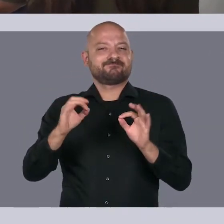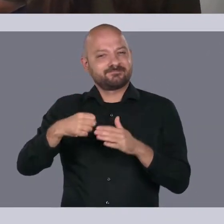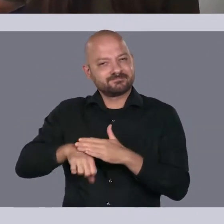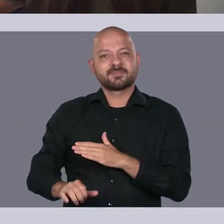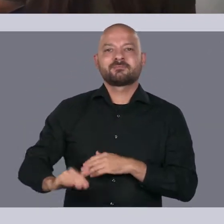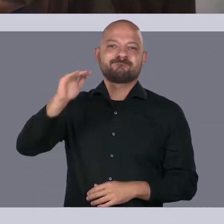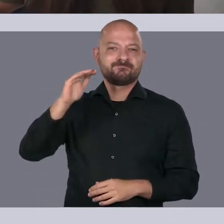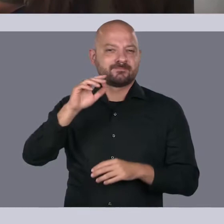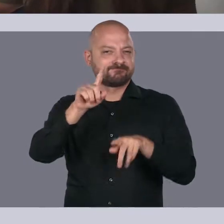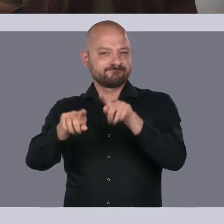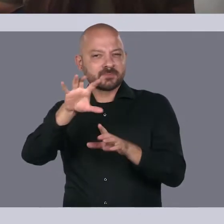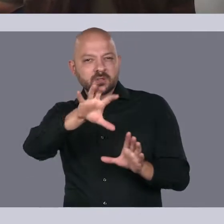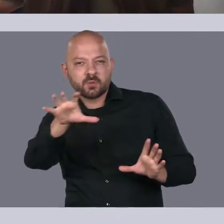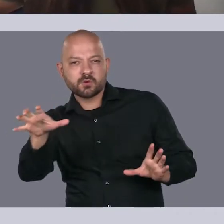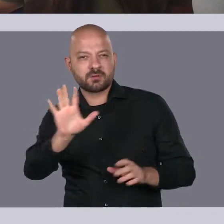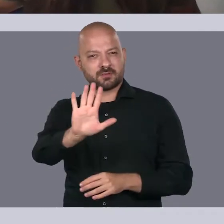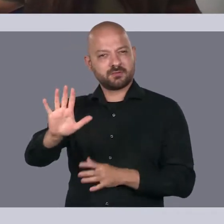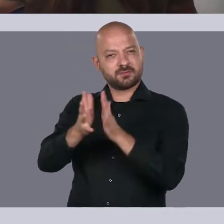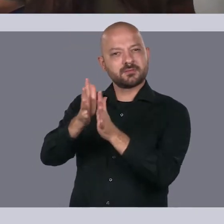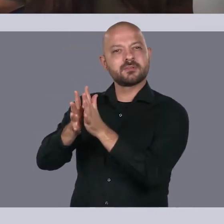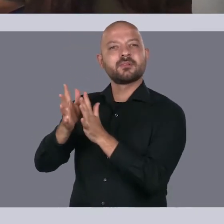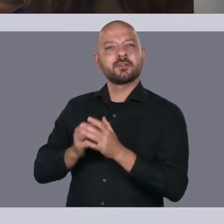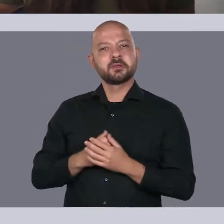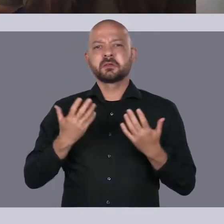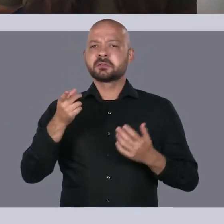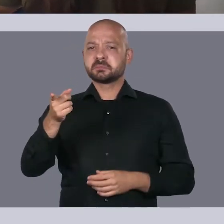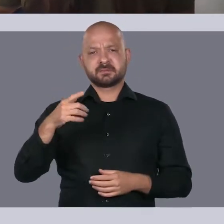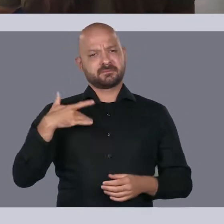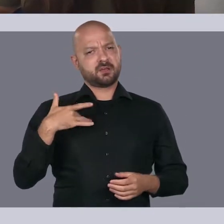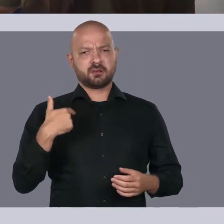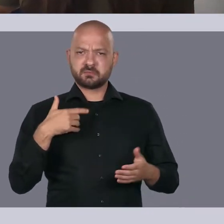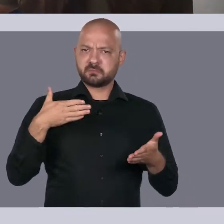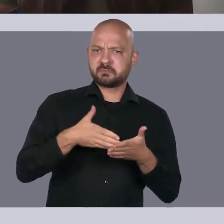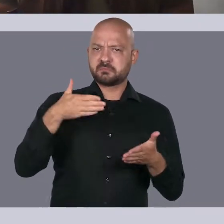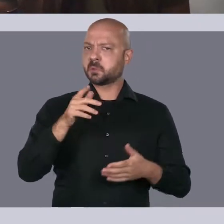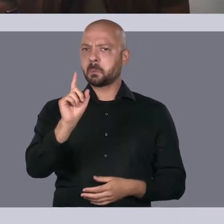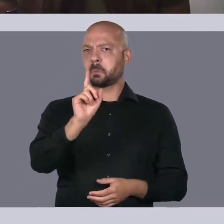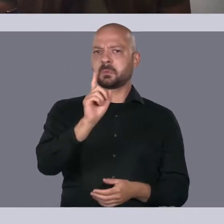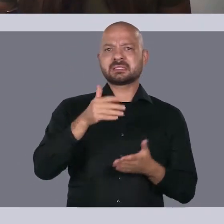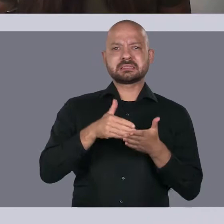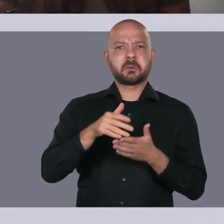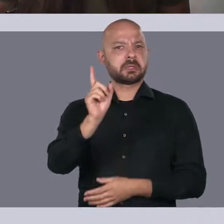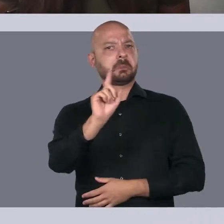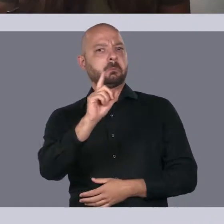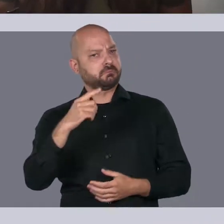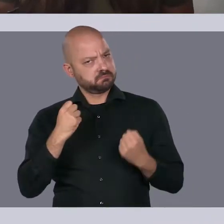identifying themselves not as disabled, but rather as members of dedicated communities. As hearing HCI researchers,